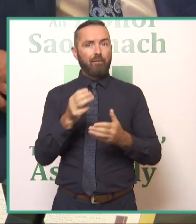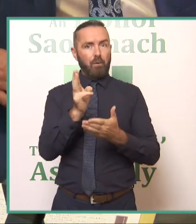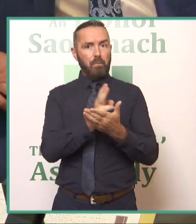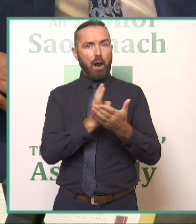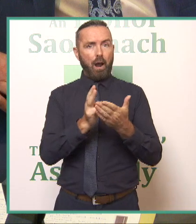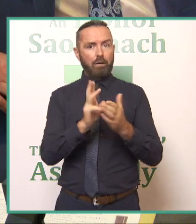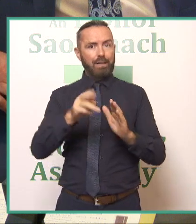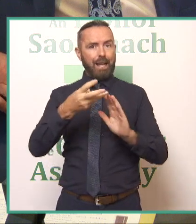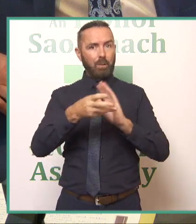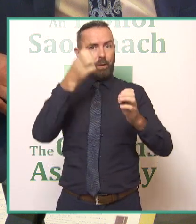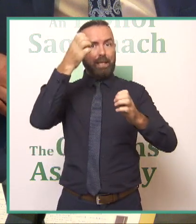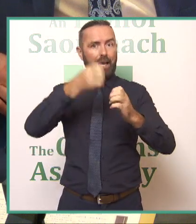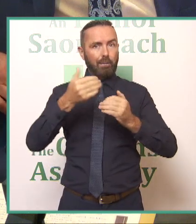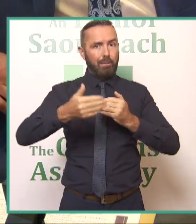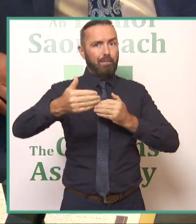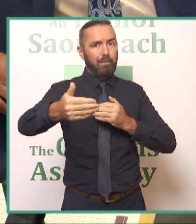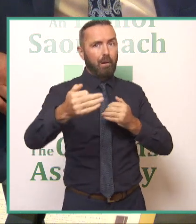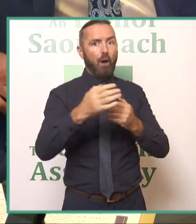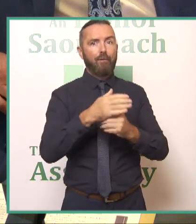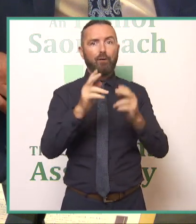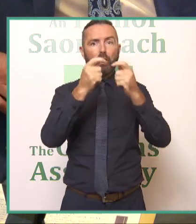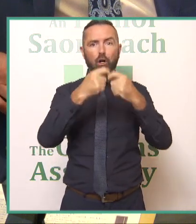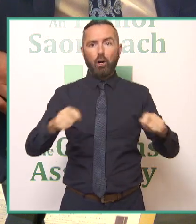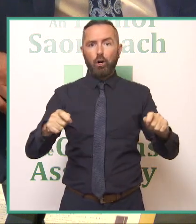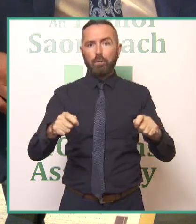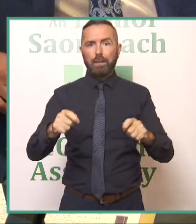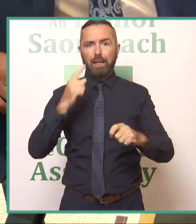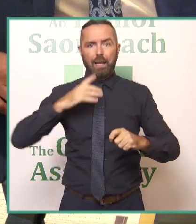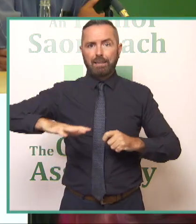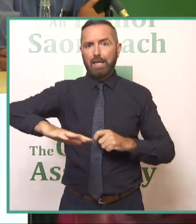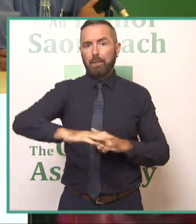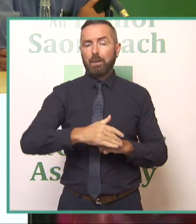the next weekend we're going to be looking at that directly and Owen anything to add to your video